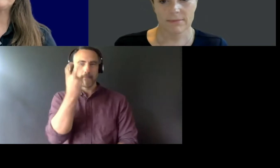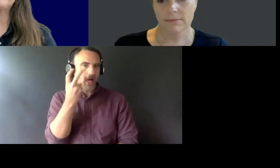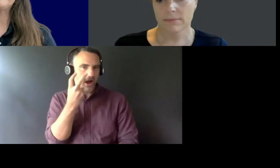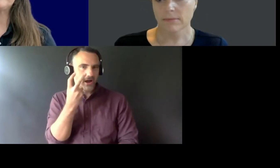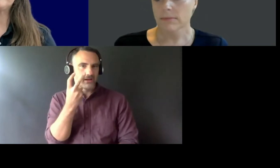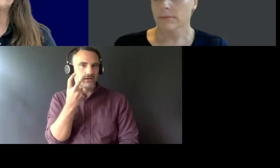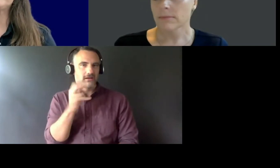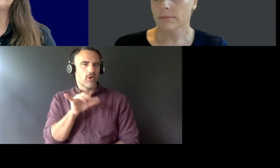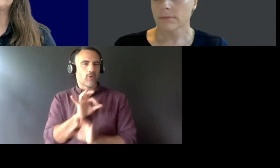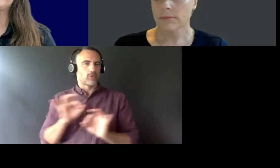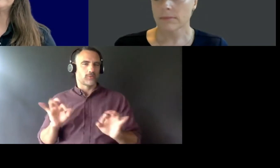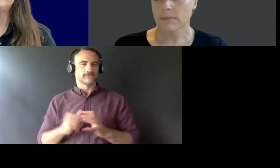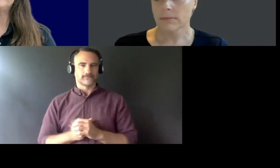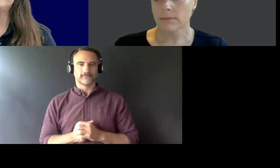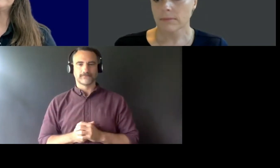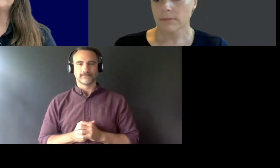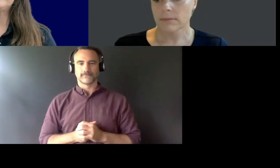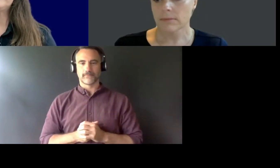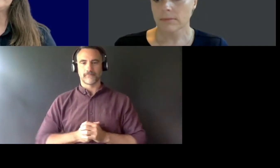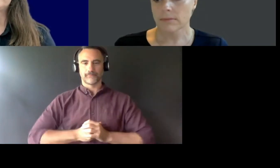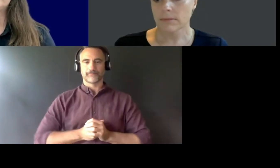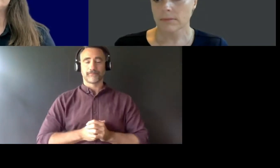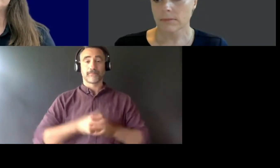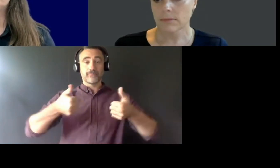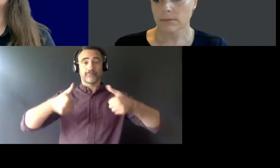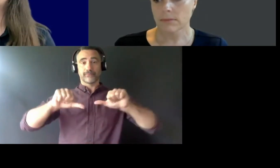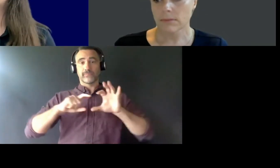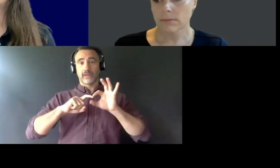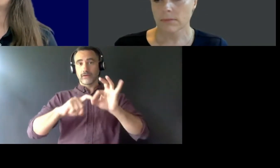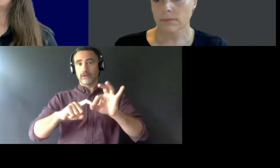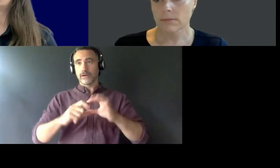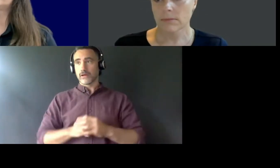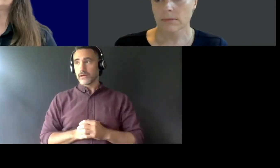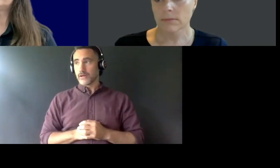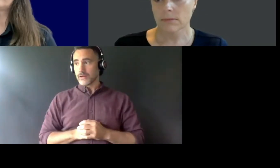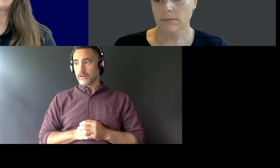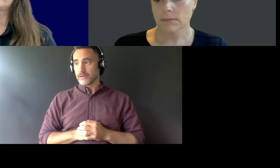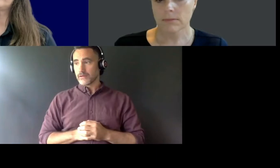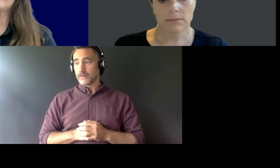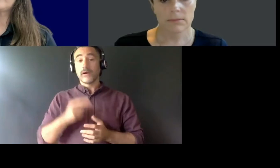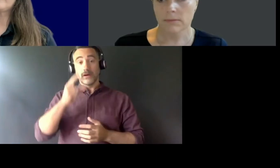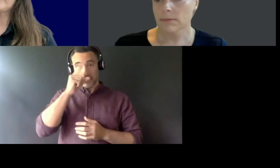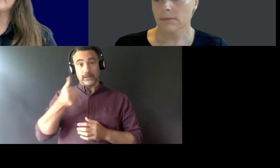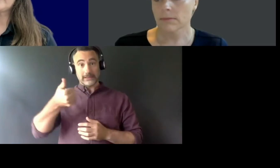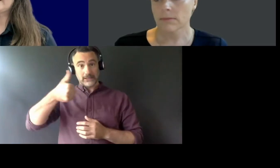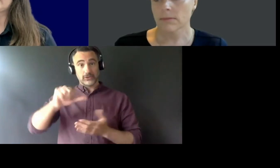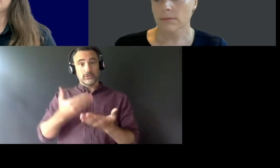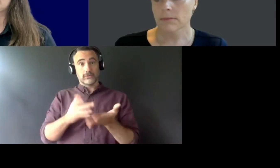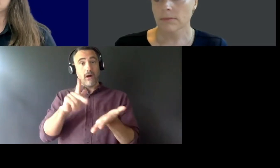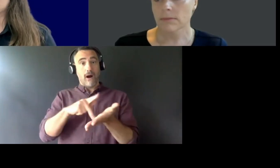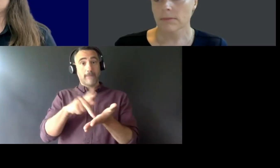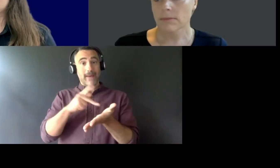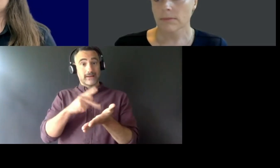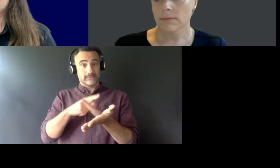The next question is this accessible on an iPad?